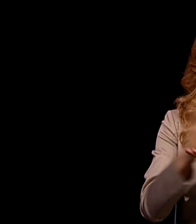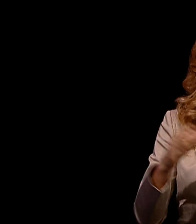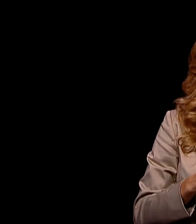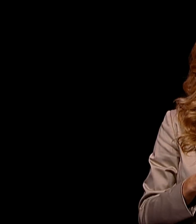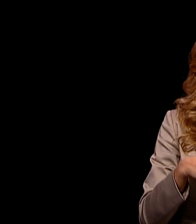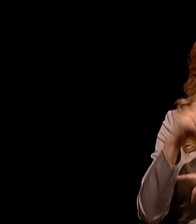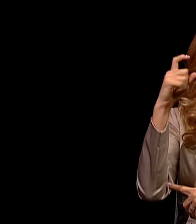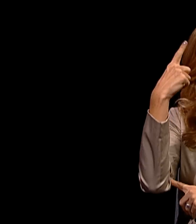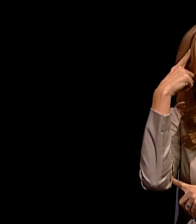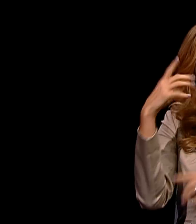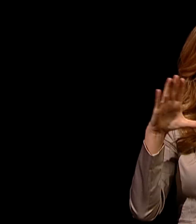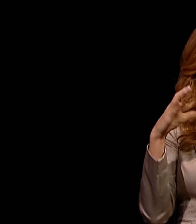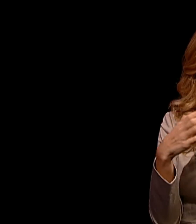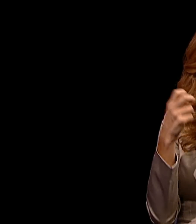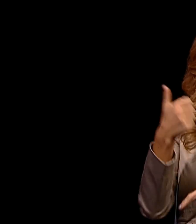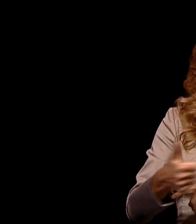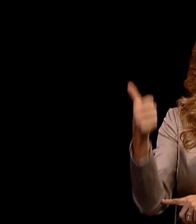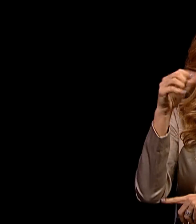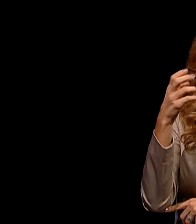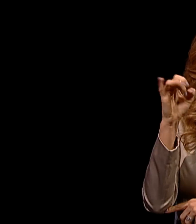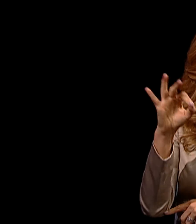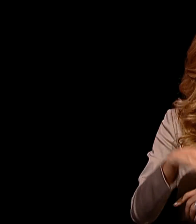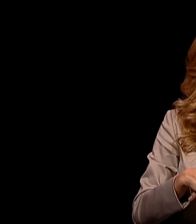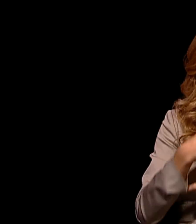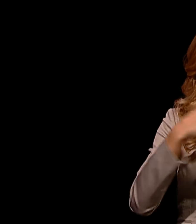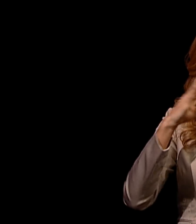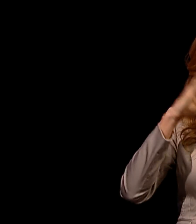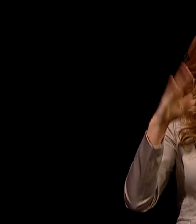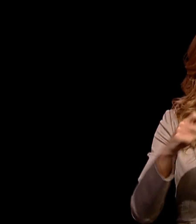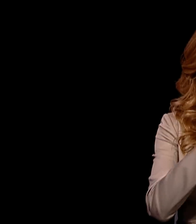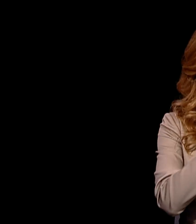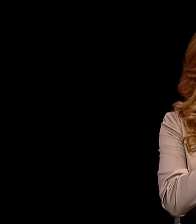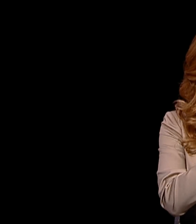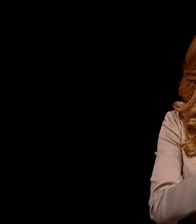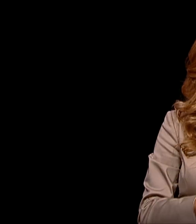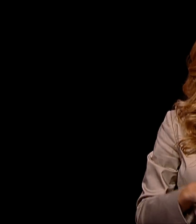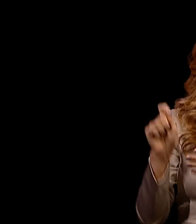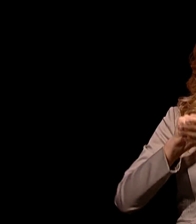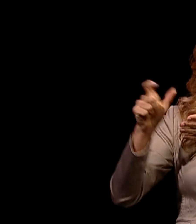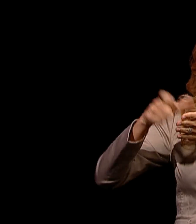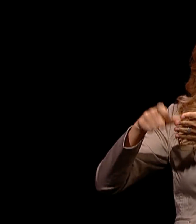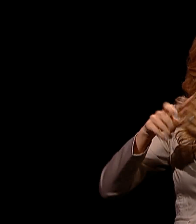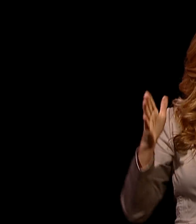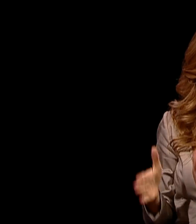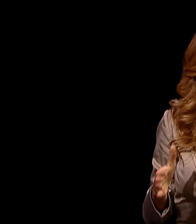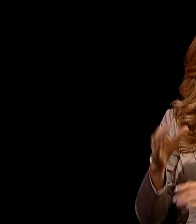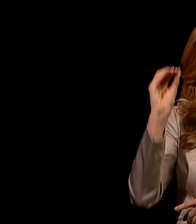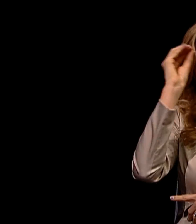newspaper business. Capital Bureau Chief, White House Correspondent,